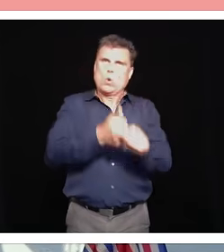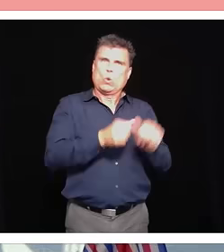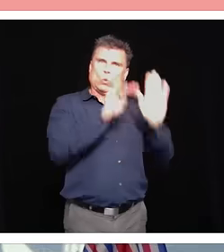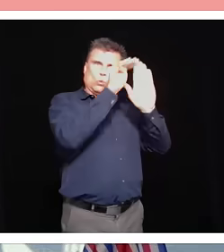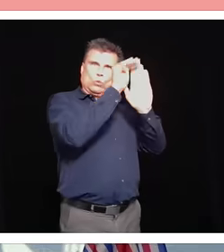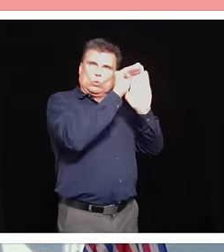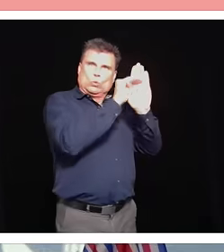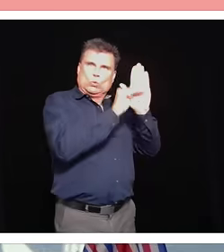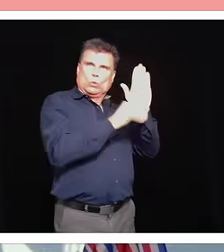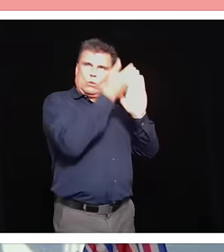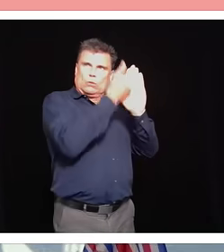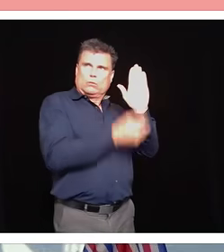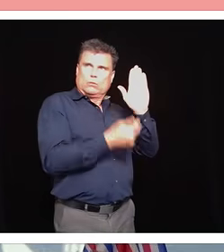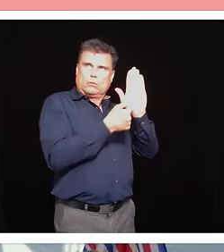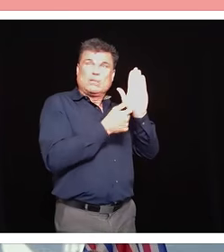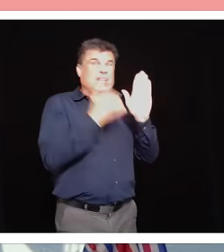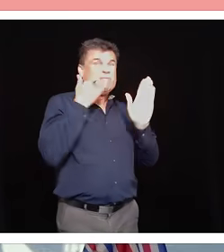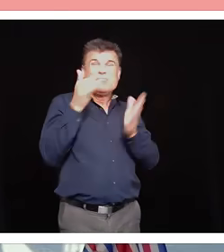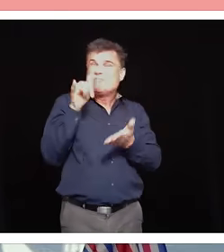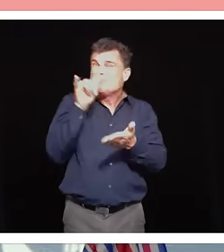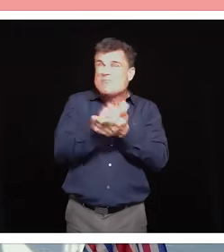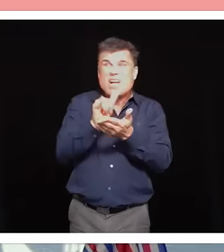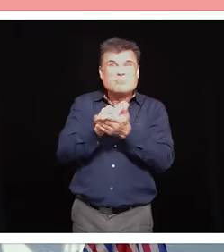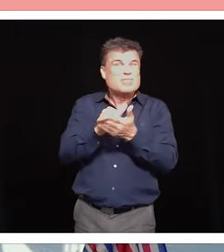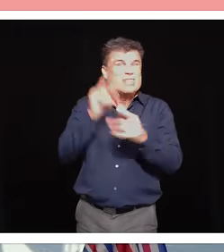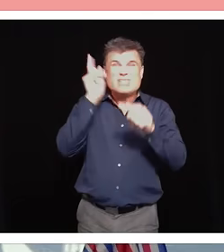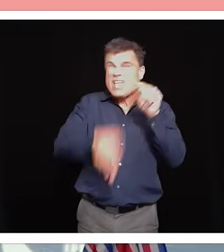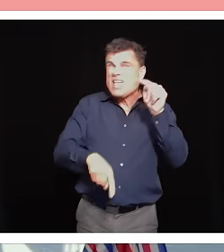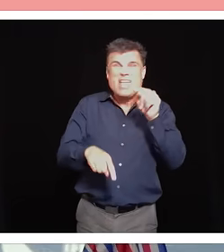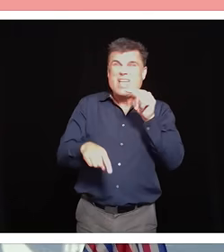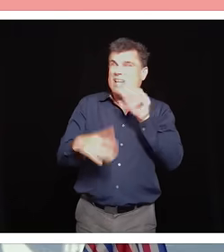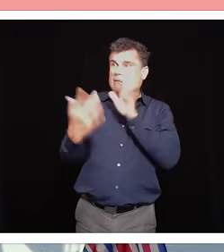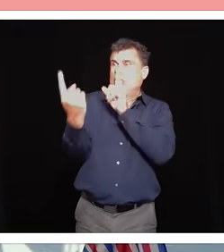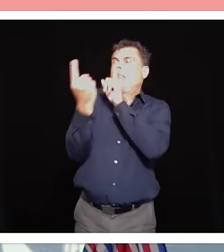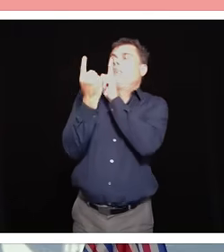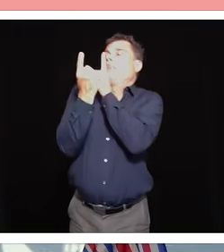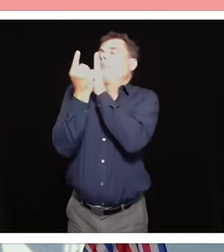But the lab capacity remains good and we remain focused on increasing our capacity